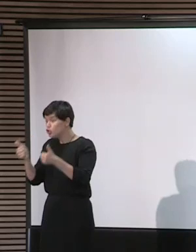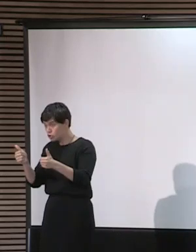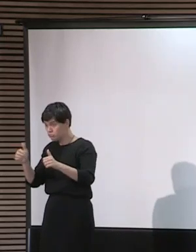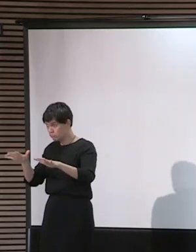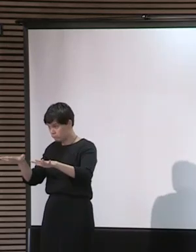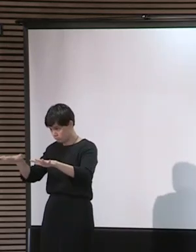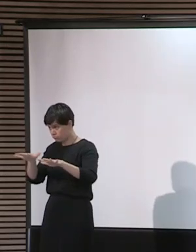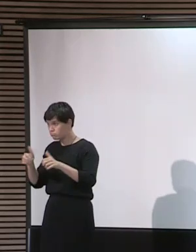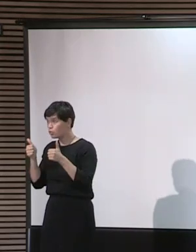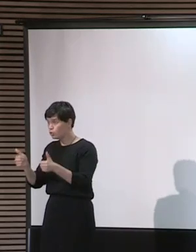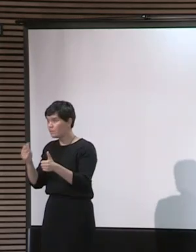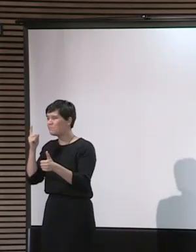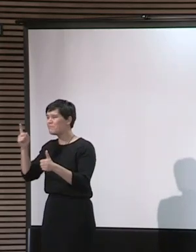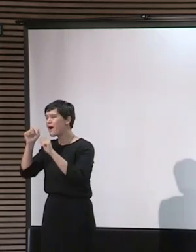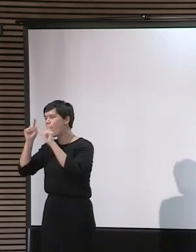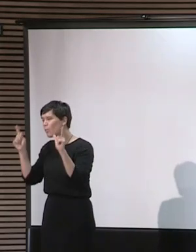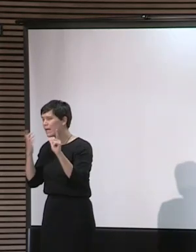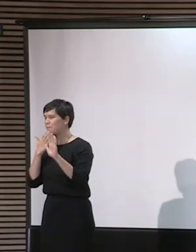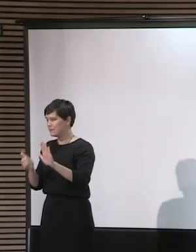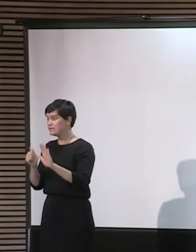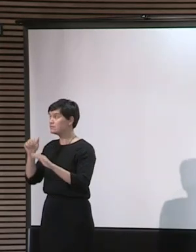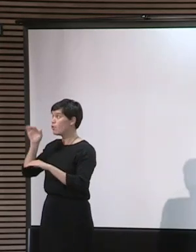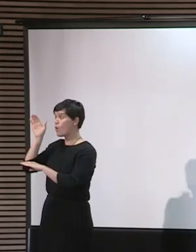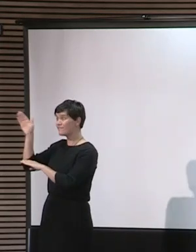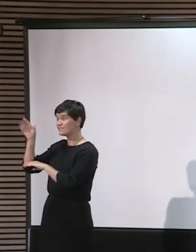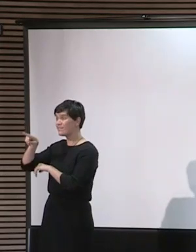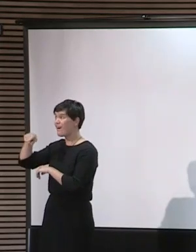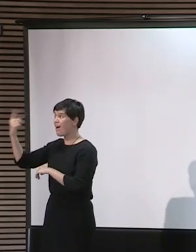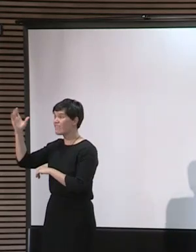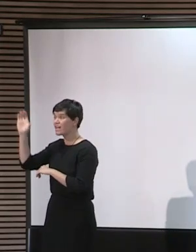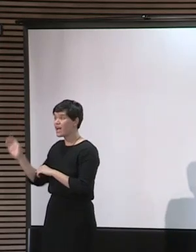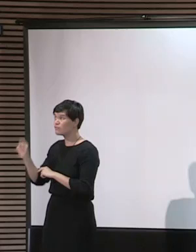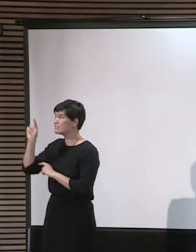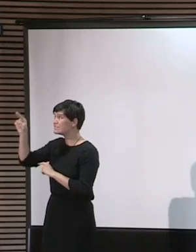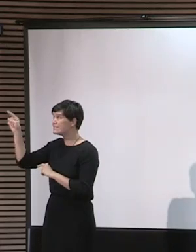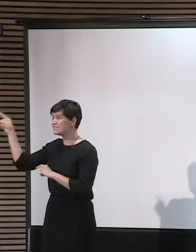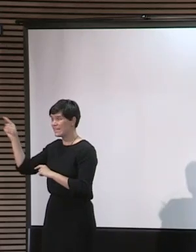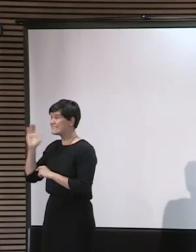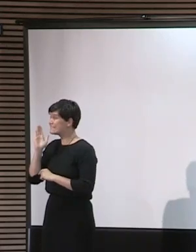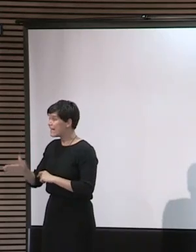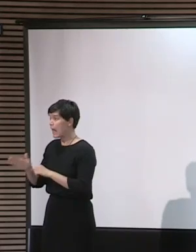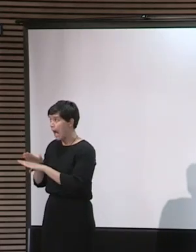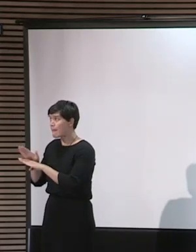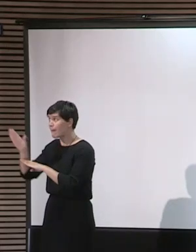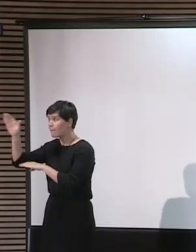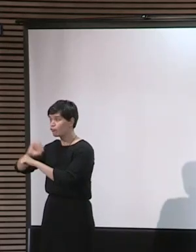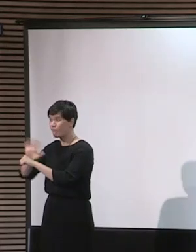the things for us to continue to be mindful of. New Zealand is in a good space. But we still have to be mindful that,